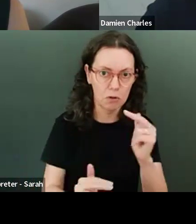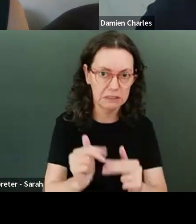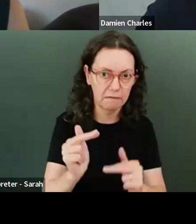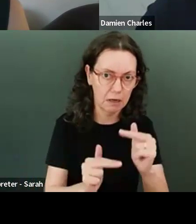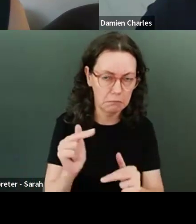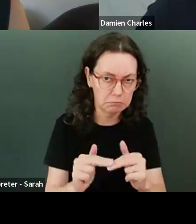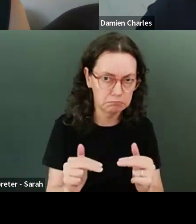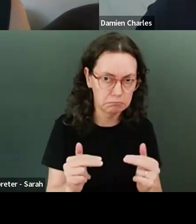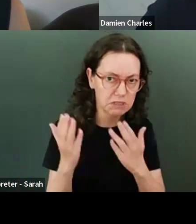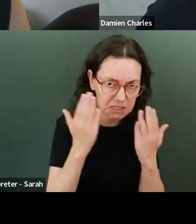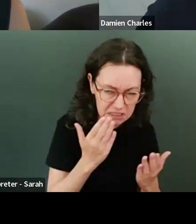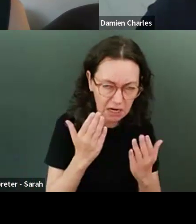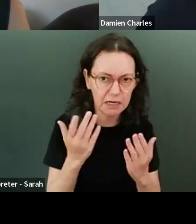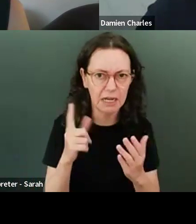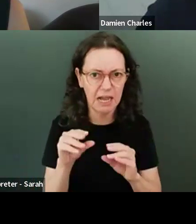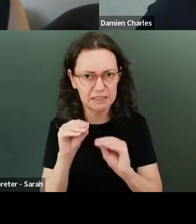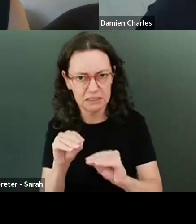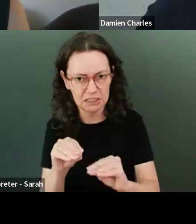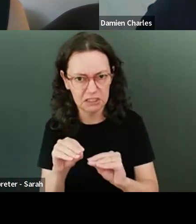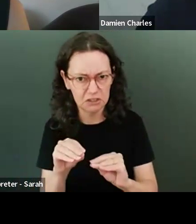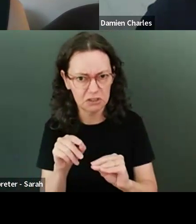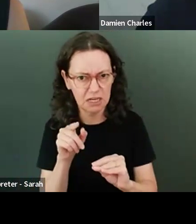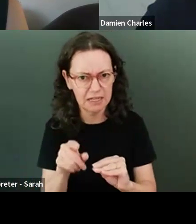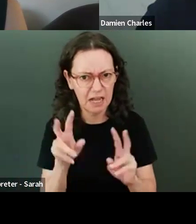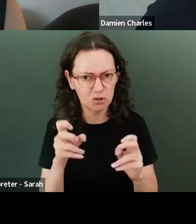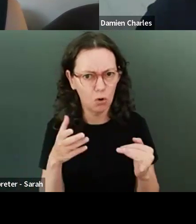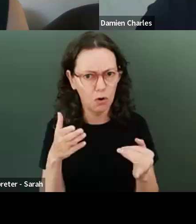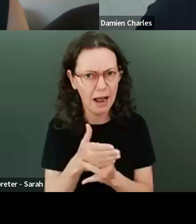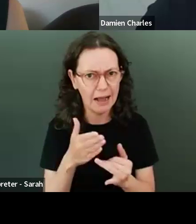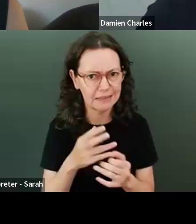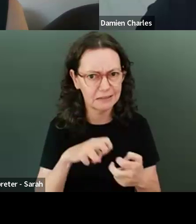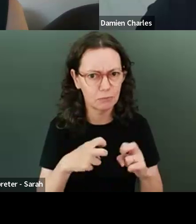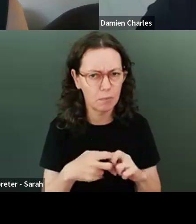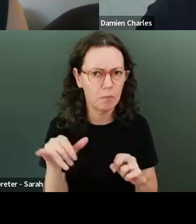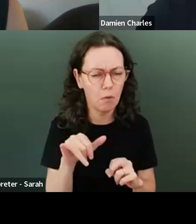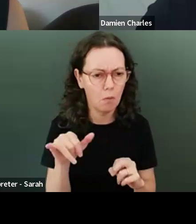and is it an access issue or is it